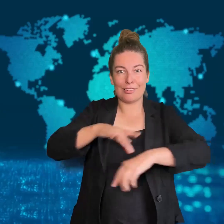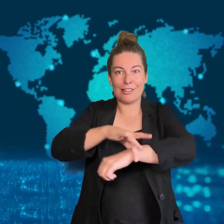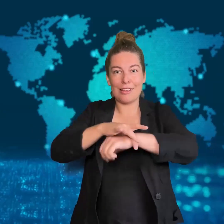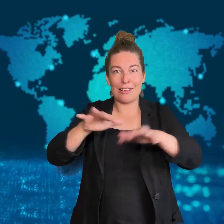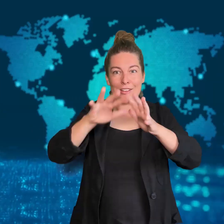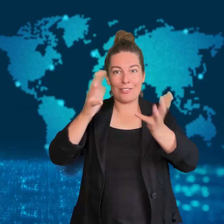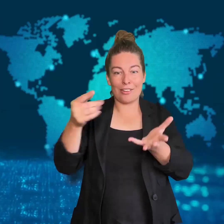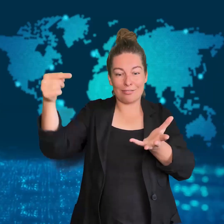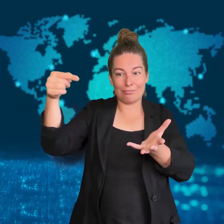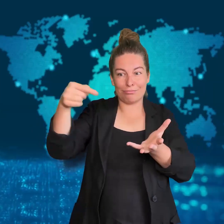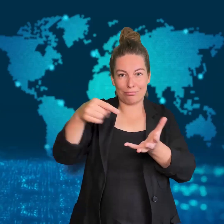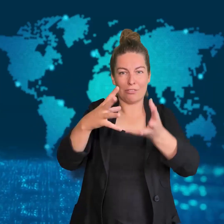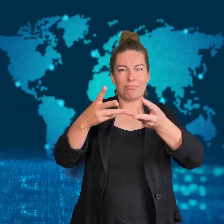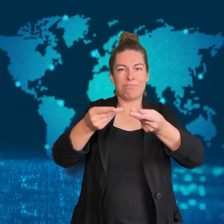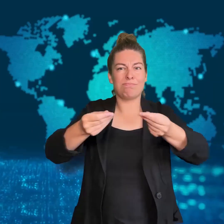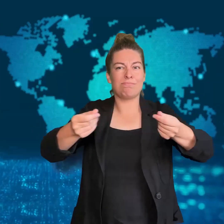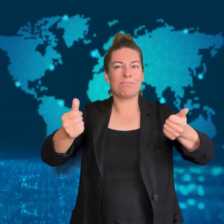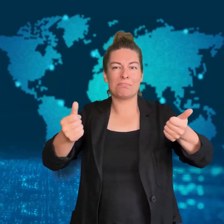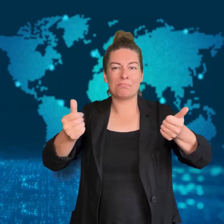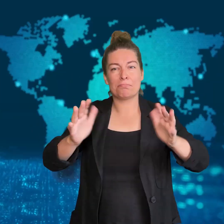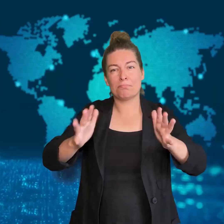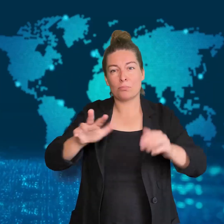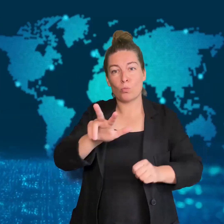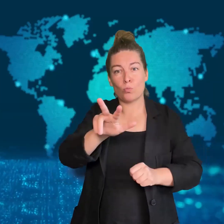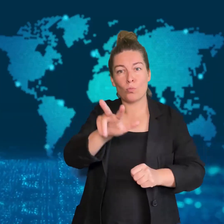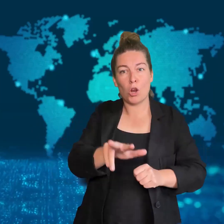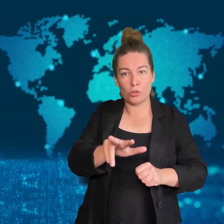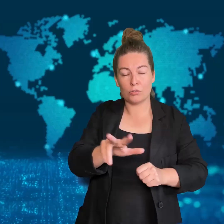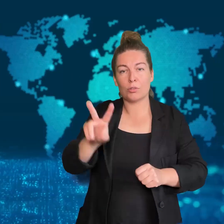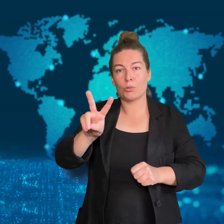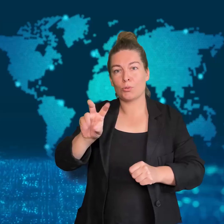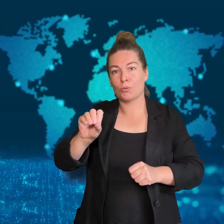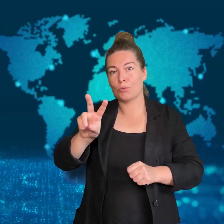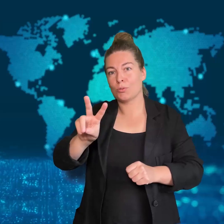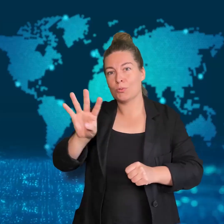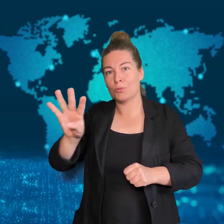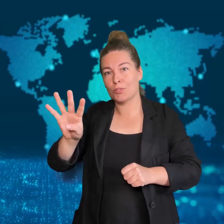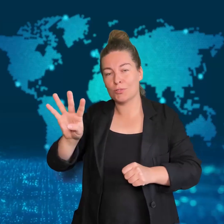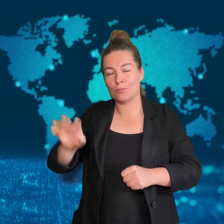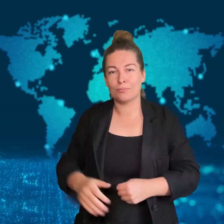eventually disintegrate in the Earth's atmosphere around March 2024.